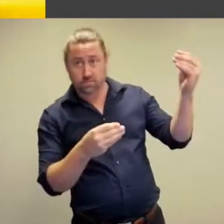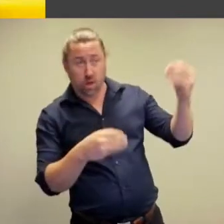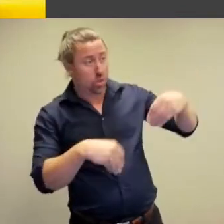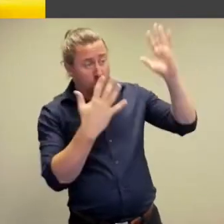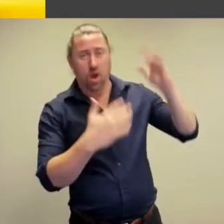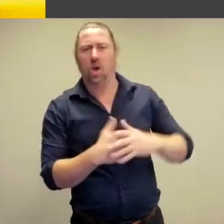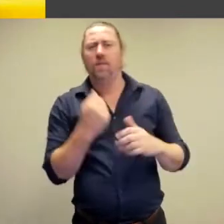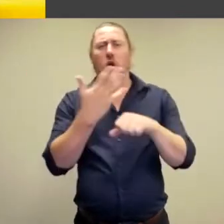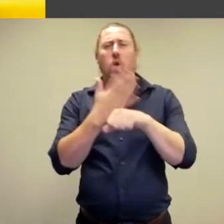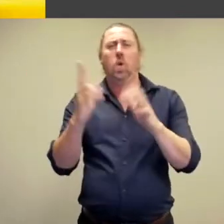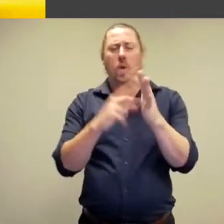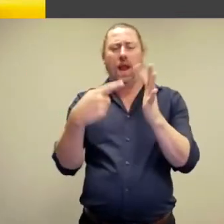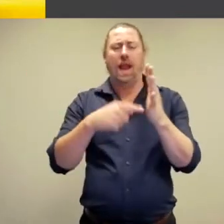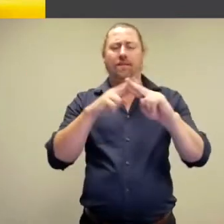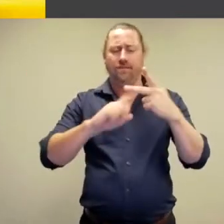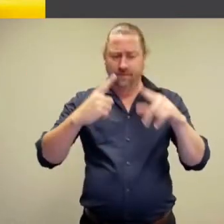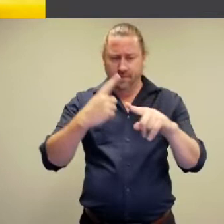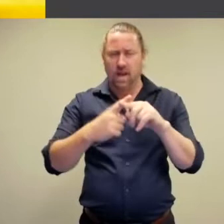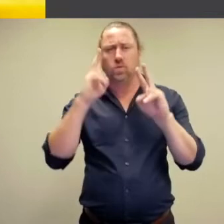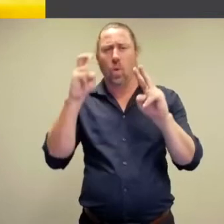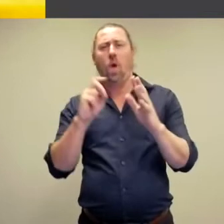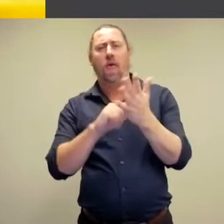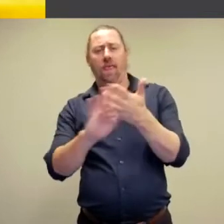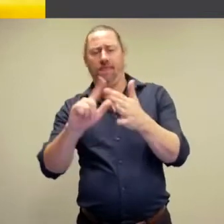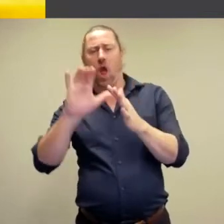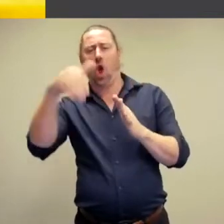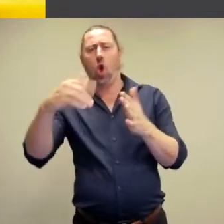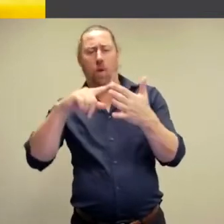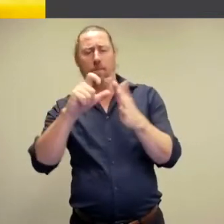show called, 'The Home Edit', where the two hosts